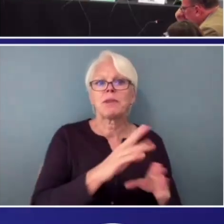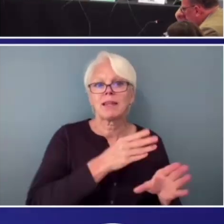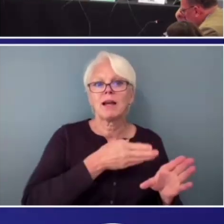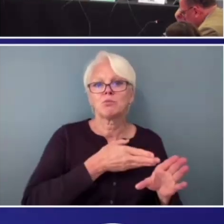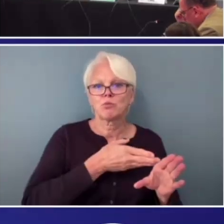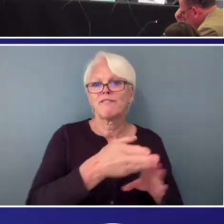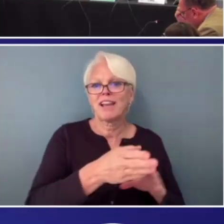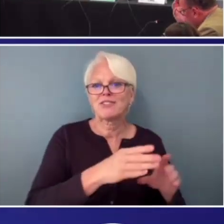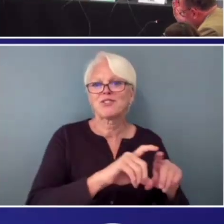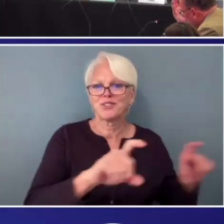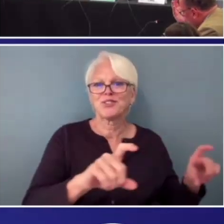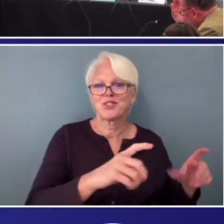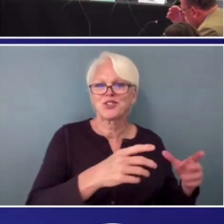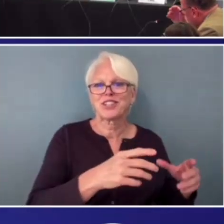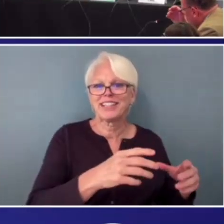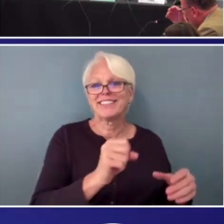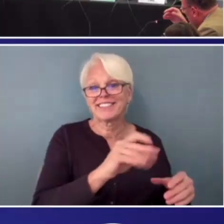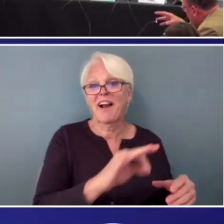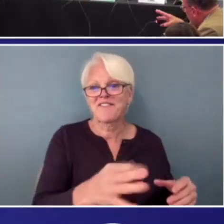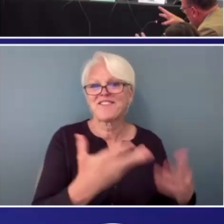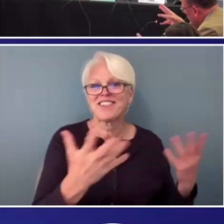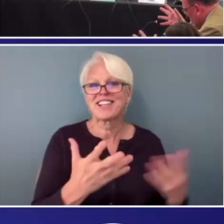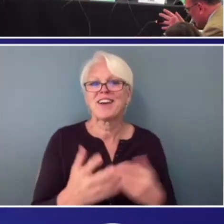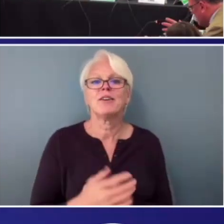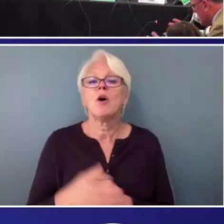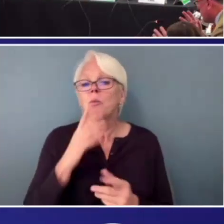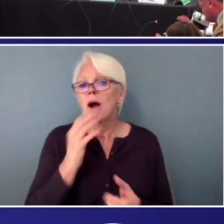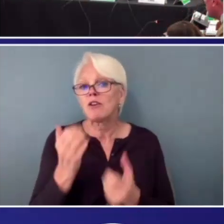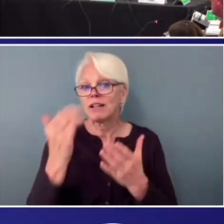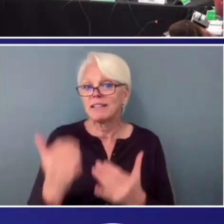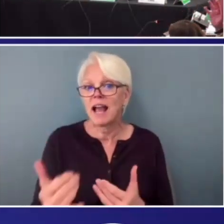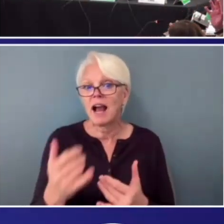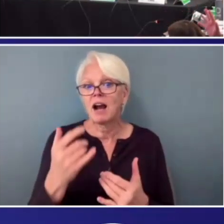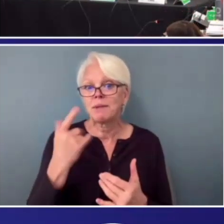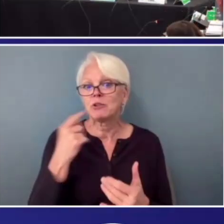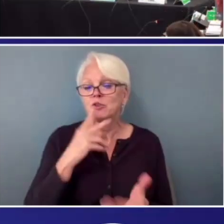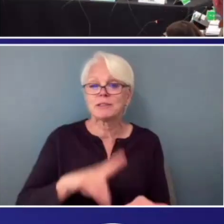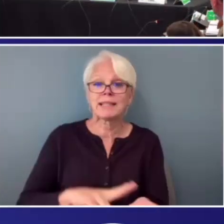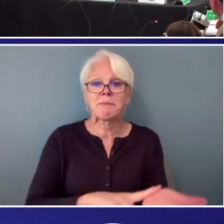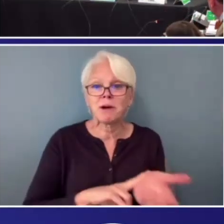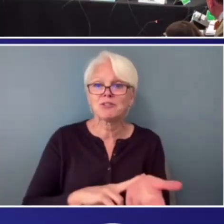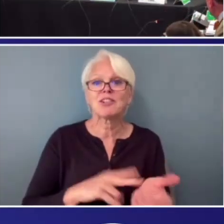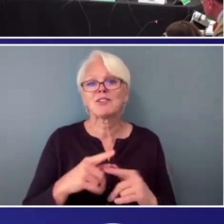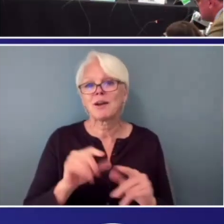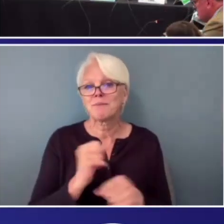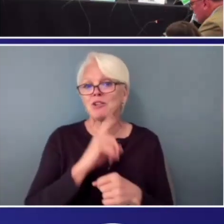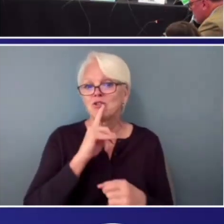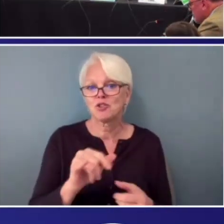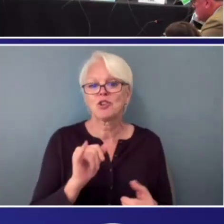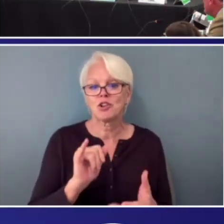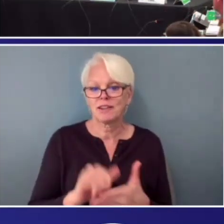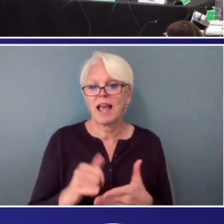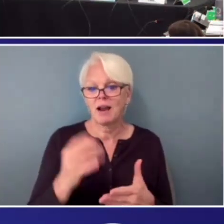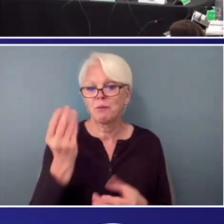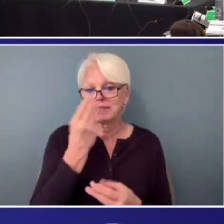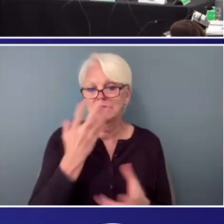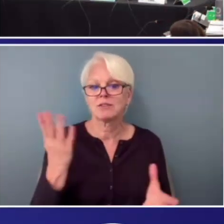I raise it now because -- Yep, we've got it. We were saying pulse check, and I wanted to make sure that it was known. Yes, sir. We're doing a pulse check on the